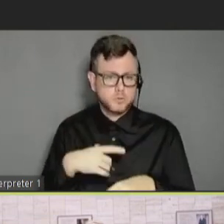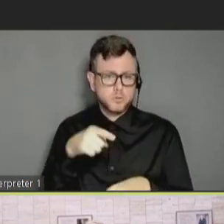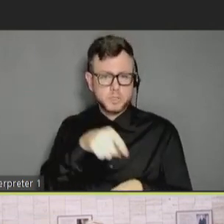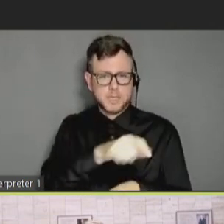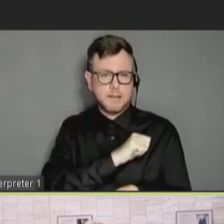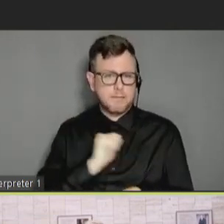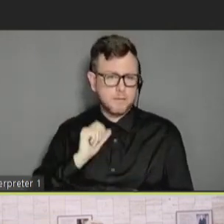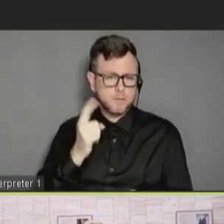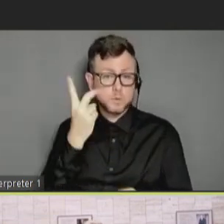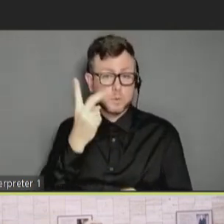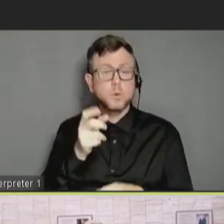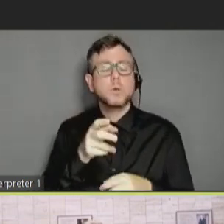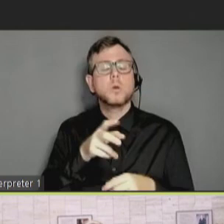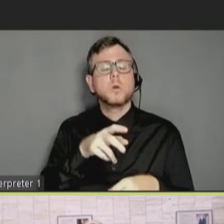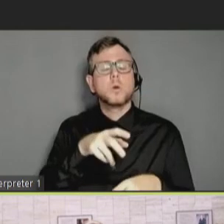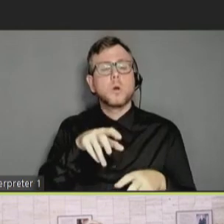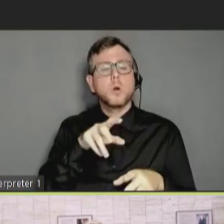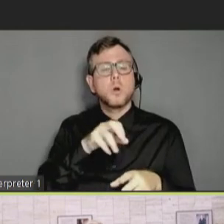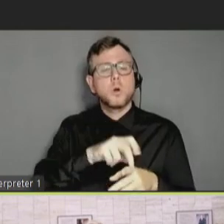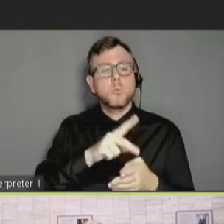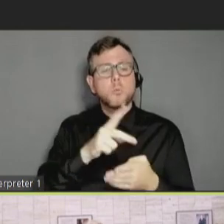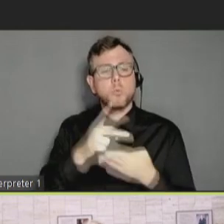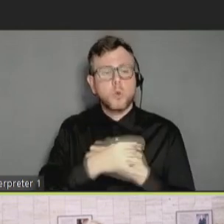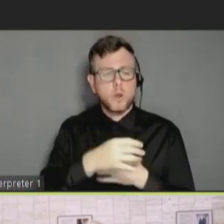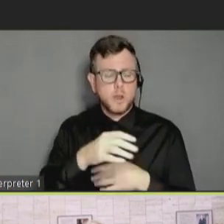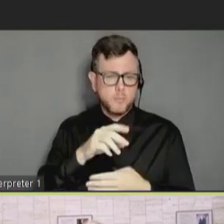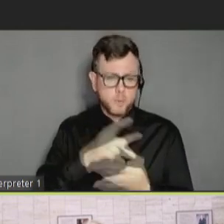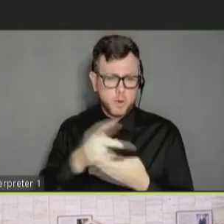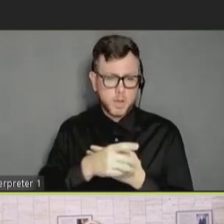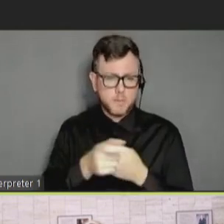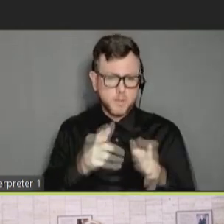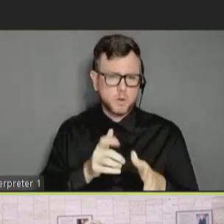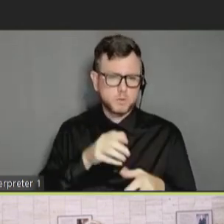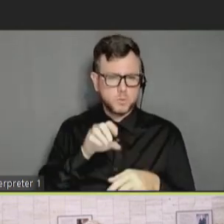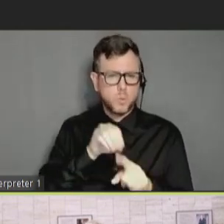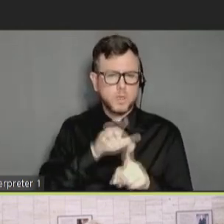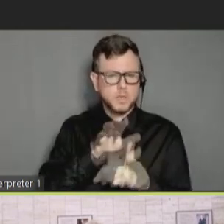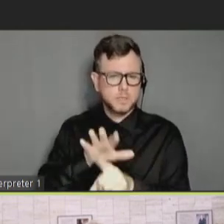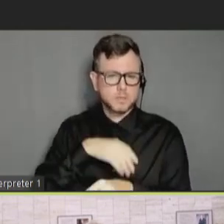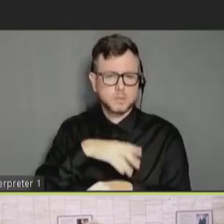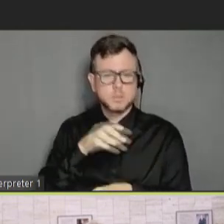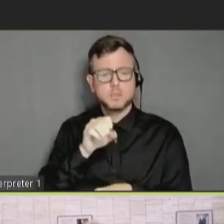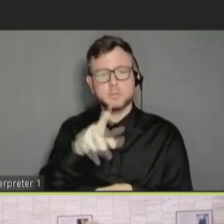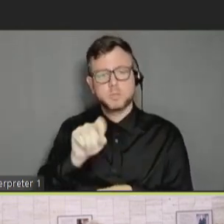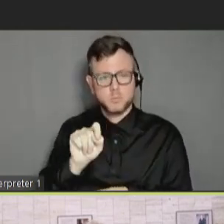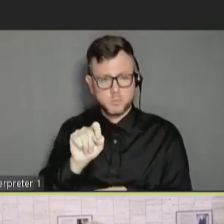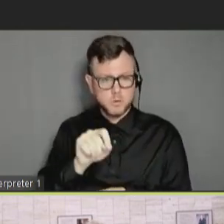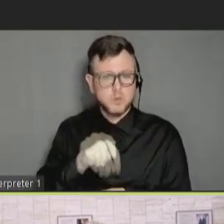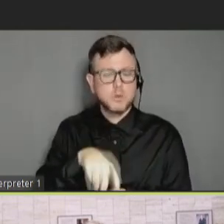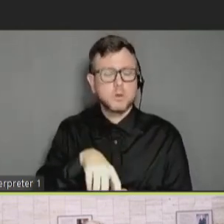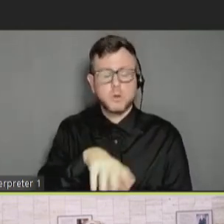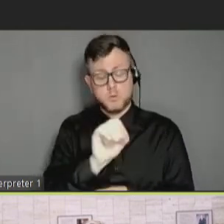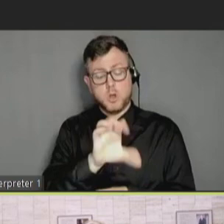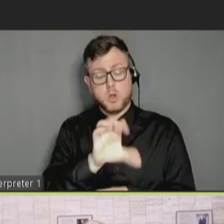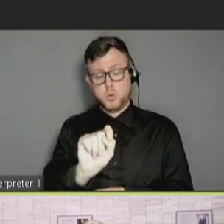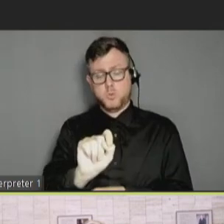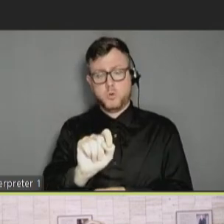two program manager orientations, September and October. Twenty-one attendees in September 24